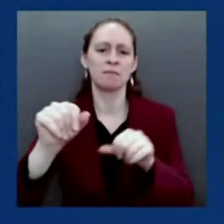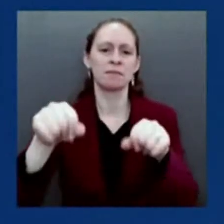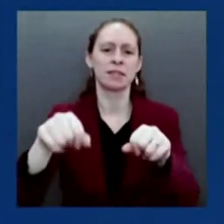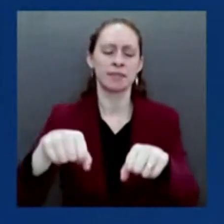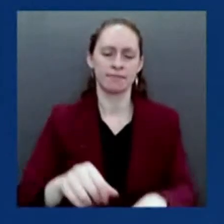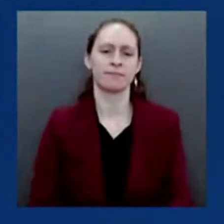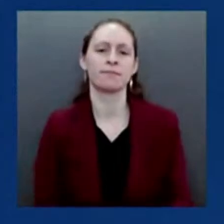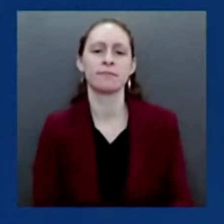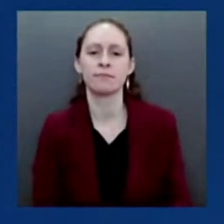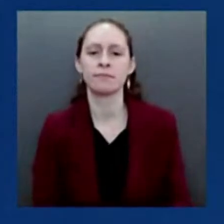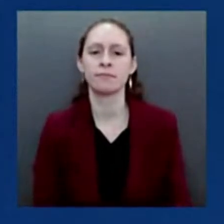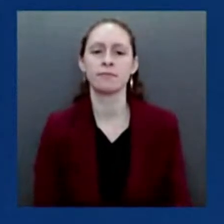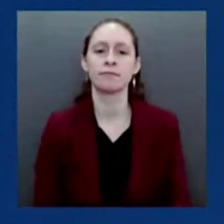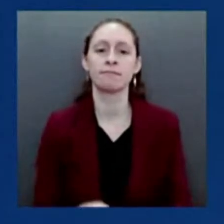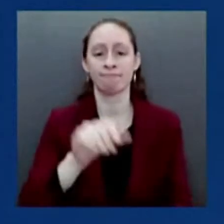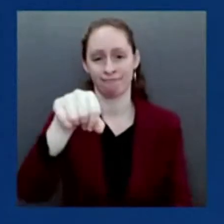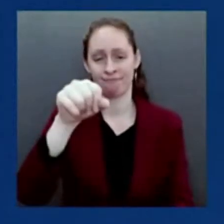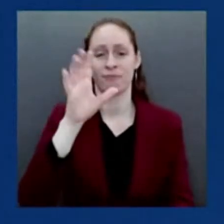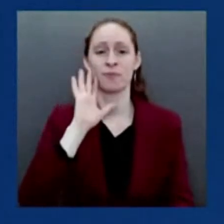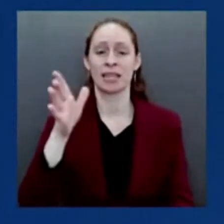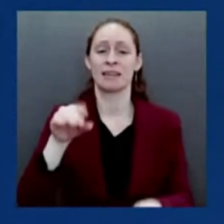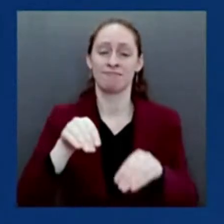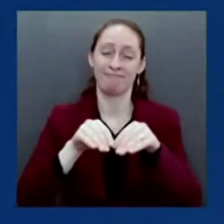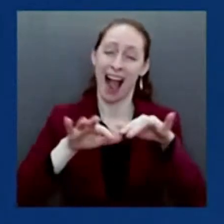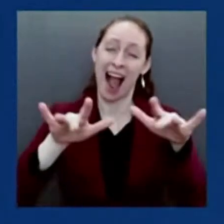IF WE ARE GOING TO LOOK AHEAD AT WHAT HAPPENS WHEN THIS